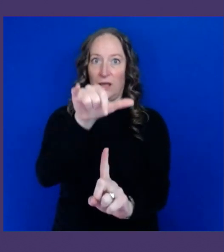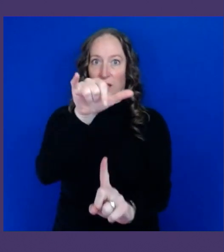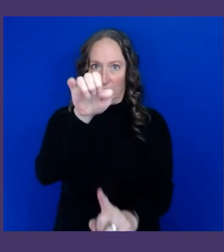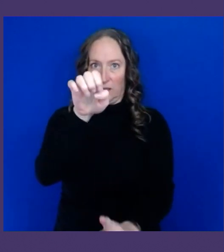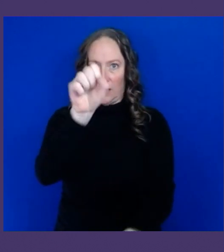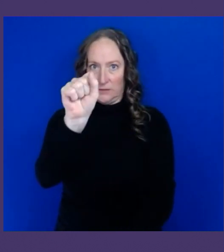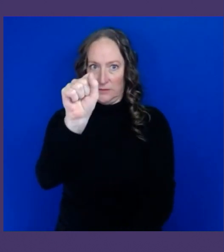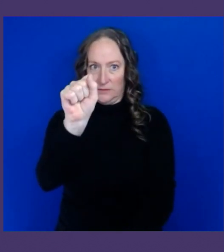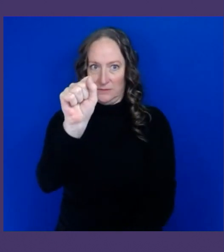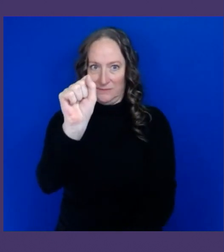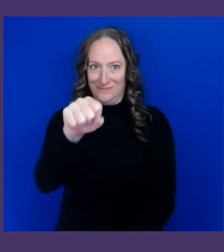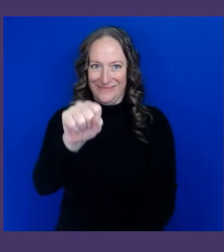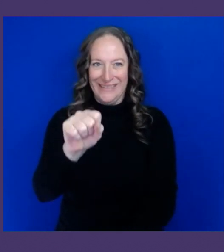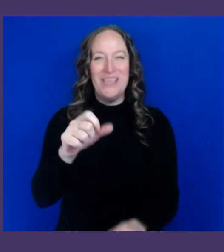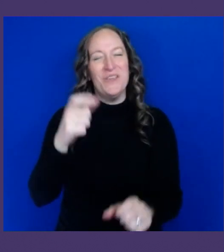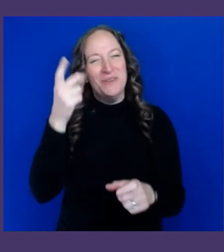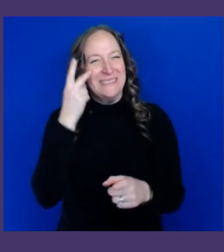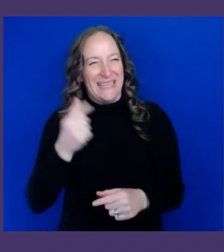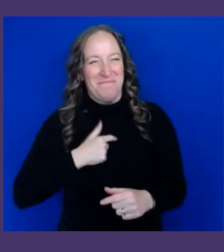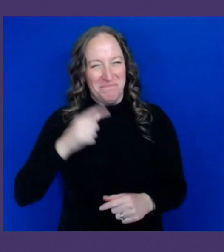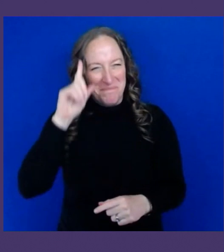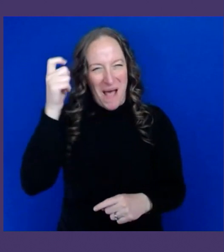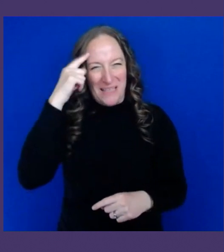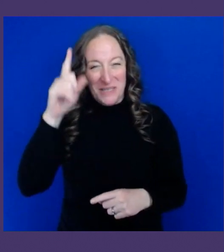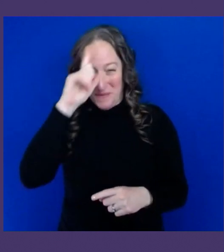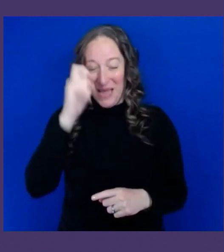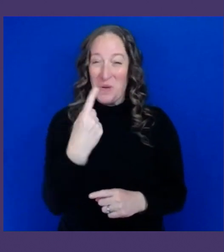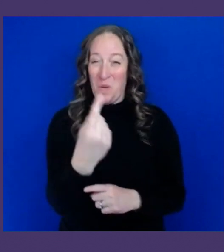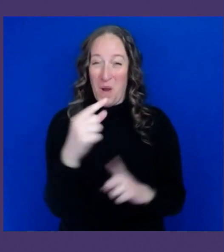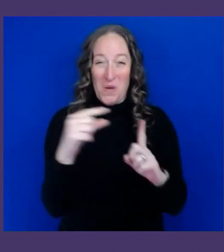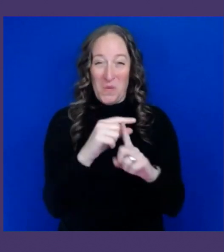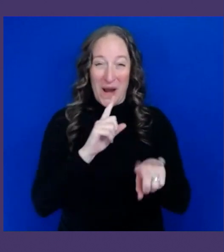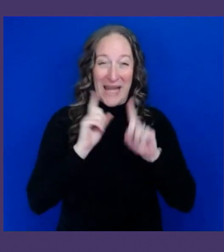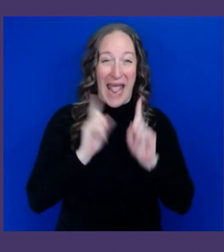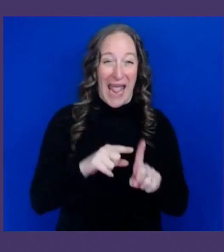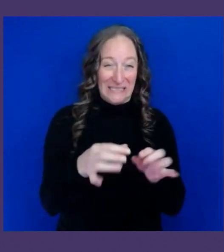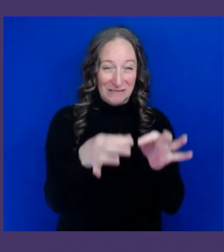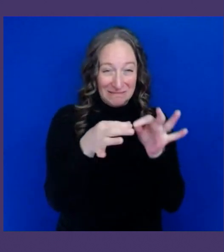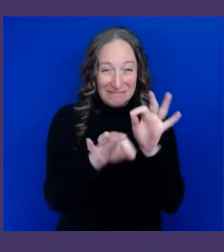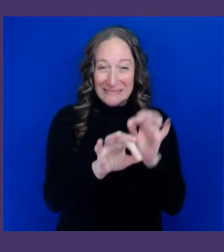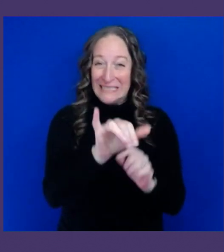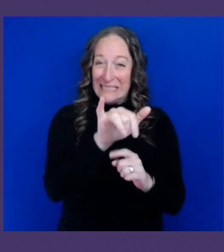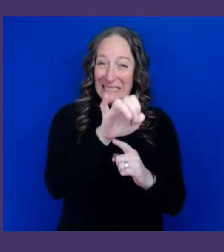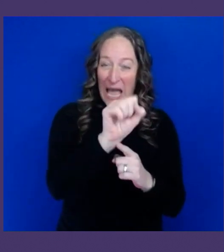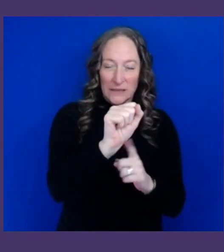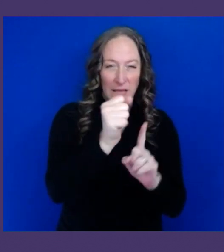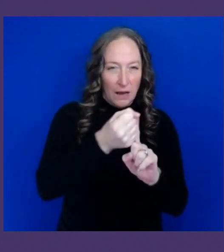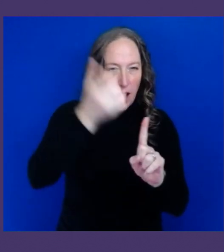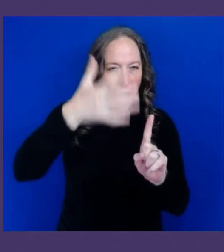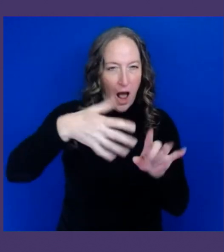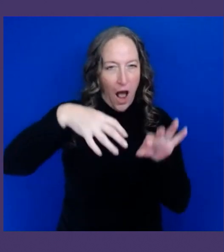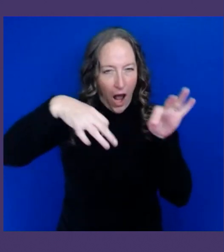I'm politician because I managed to turn the simple answer, yes, into a short stump speech.